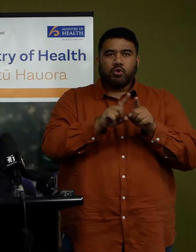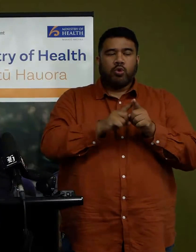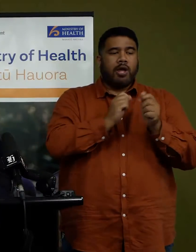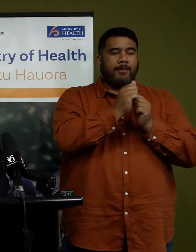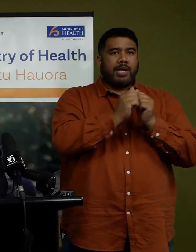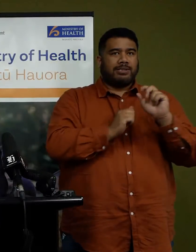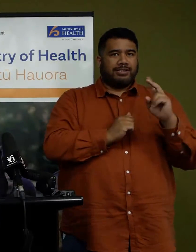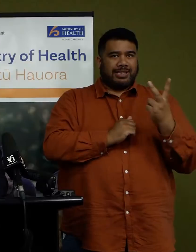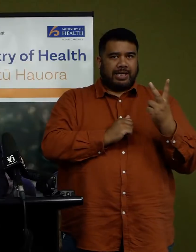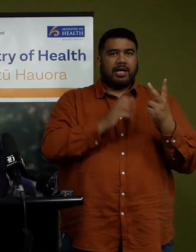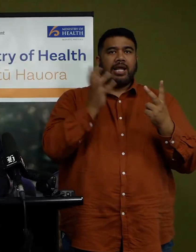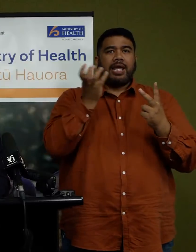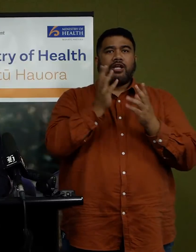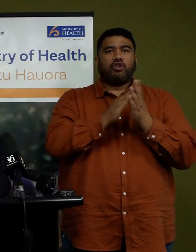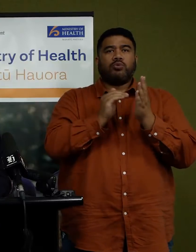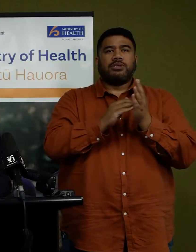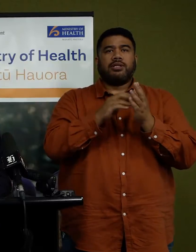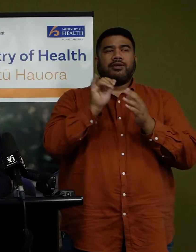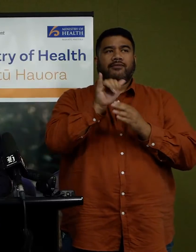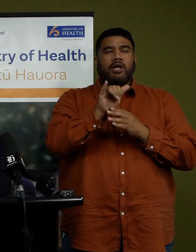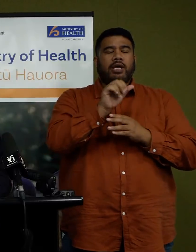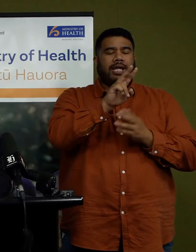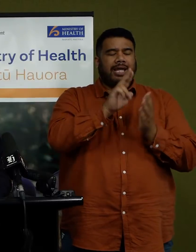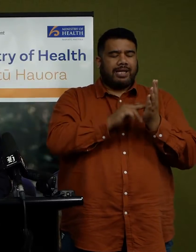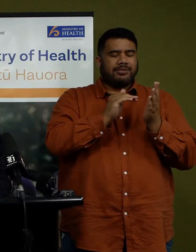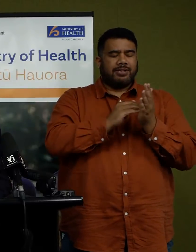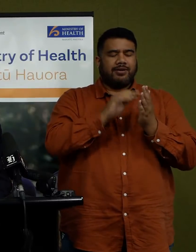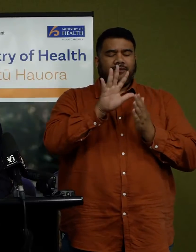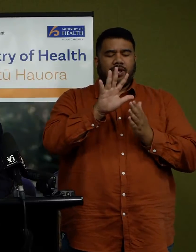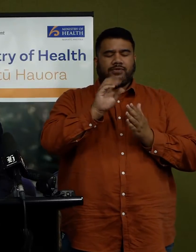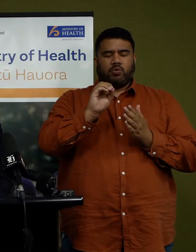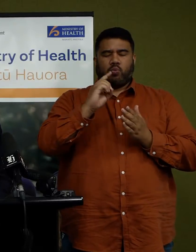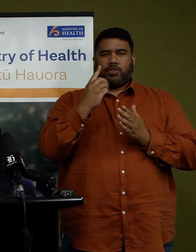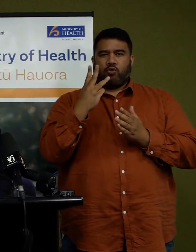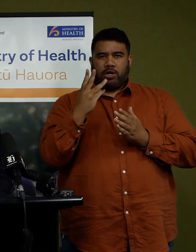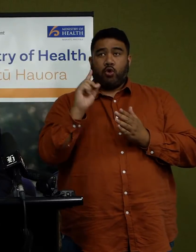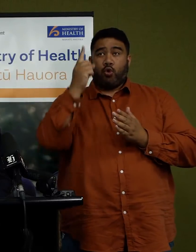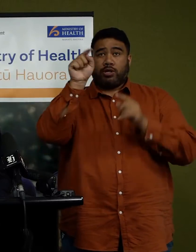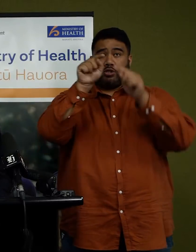Zealand flight NZ5013 Auckland to Palmerston North